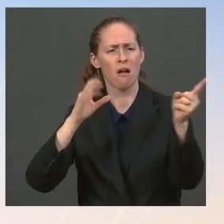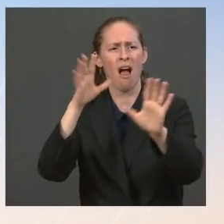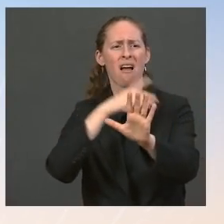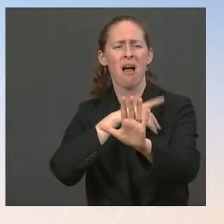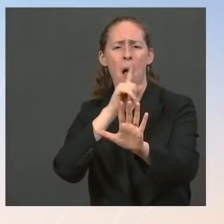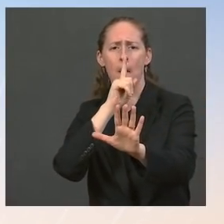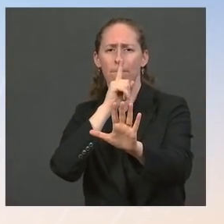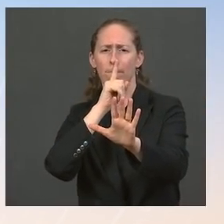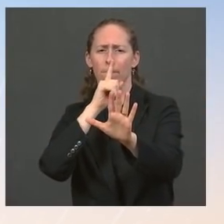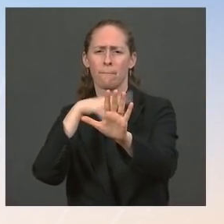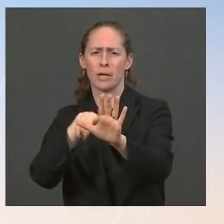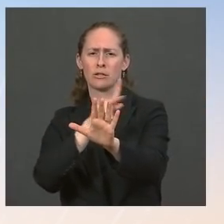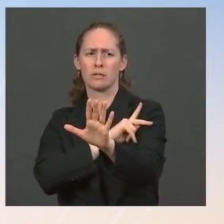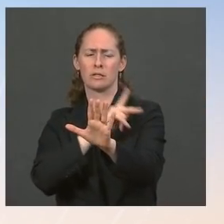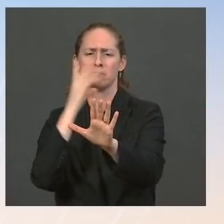And I am an immigrant as well.